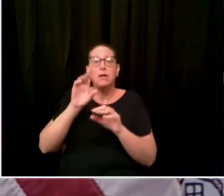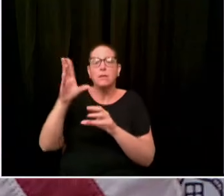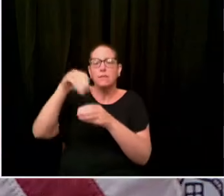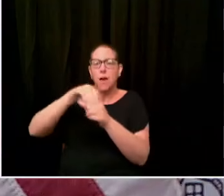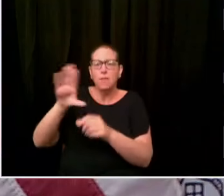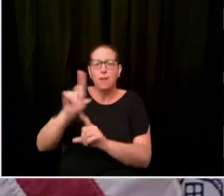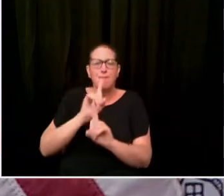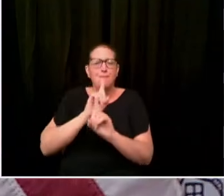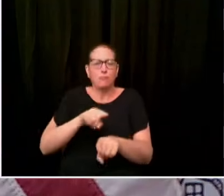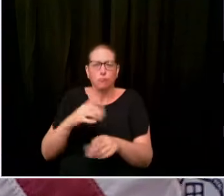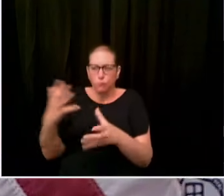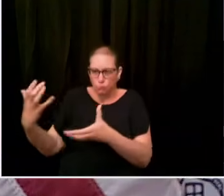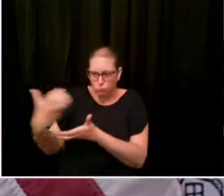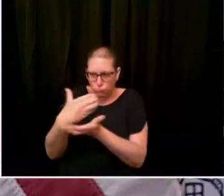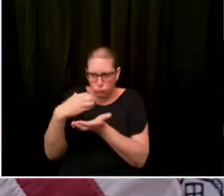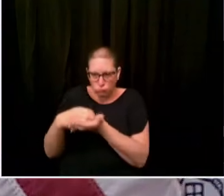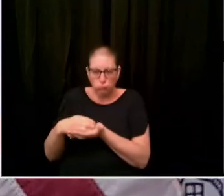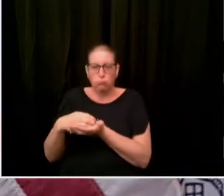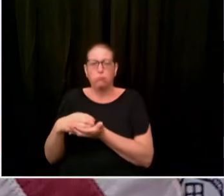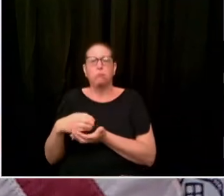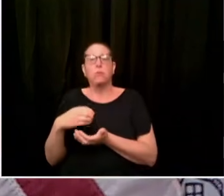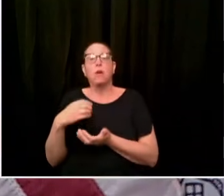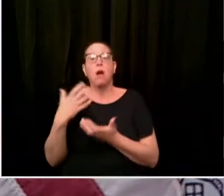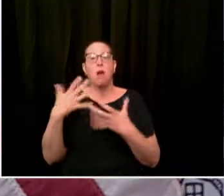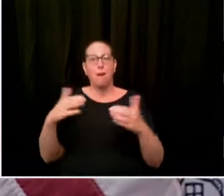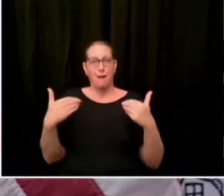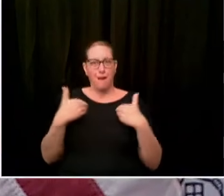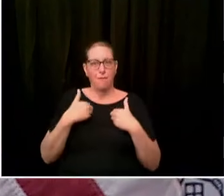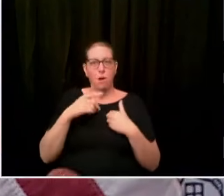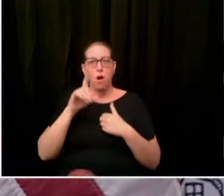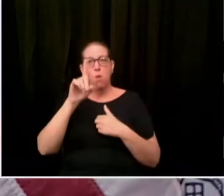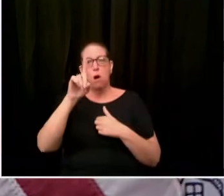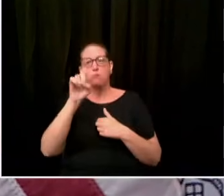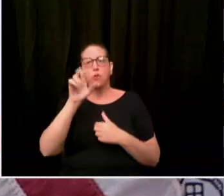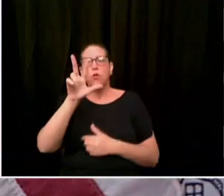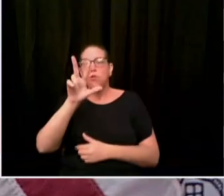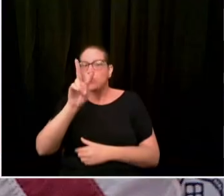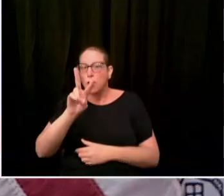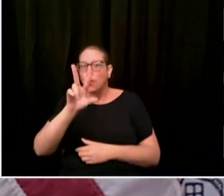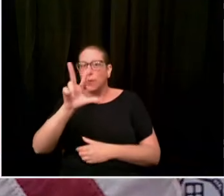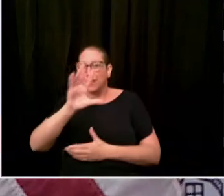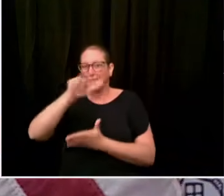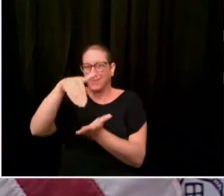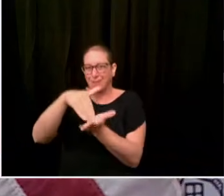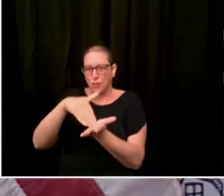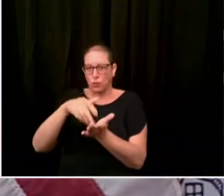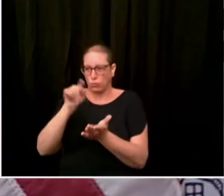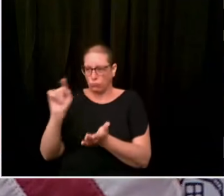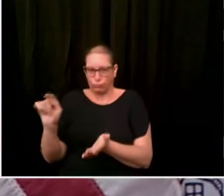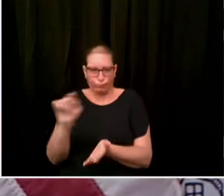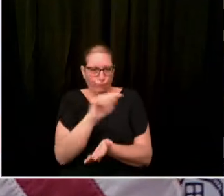THAT WAS THE MOST OBVIOUS GO-TO. WE'RE GOING TO KEEP BUILDING FROM THERE.